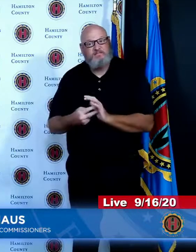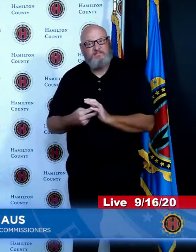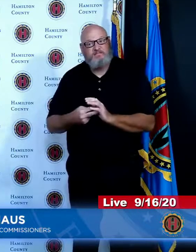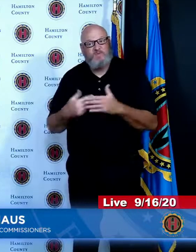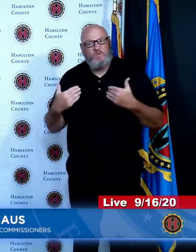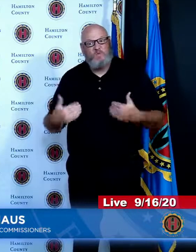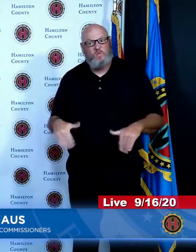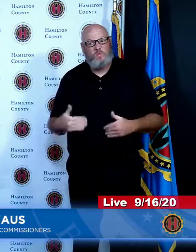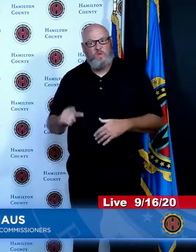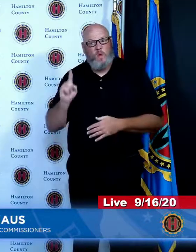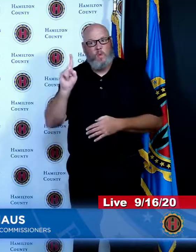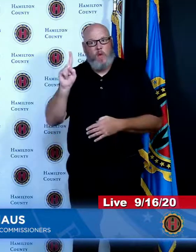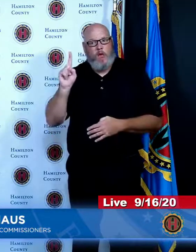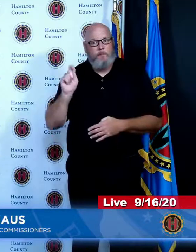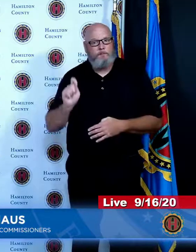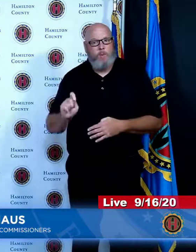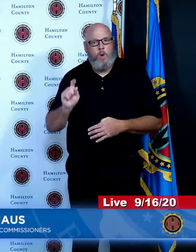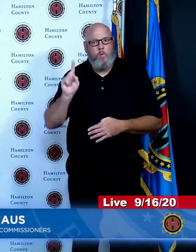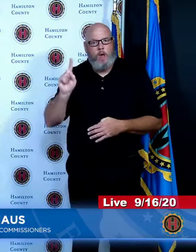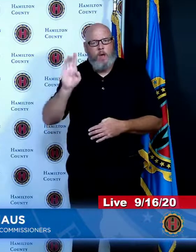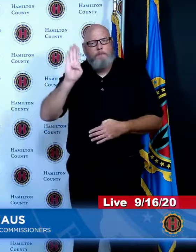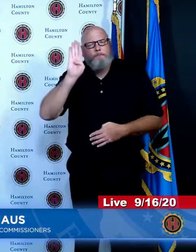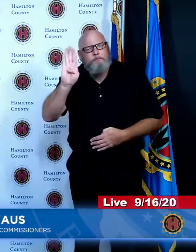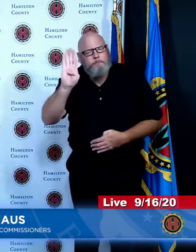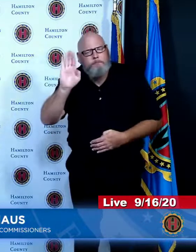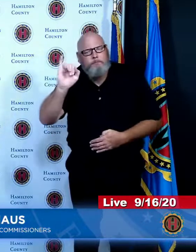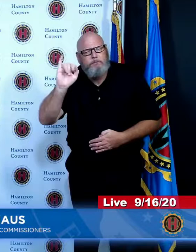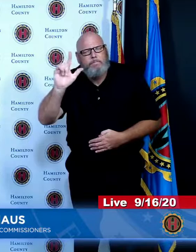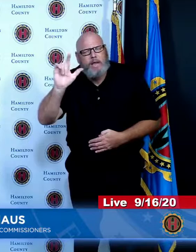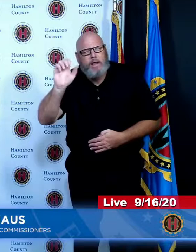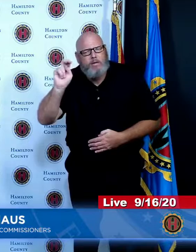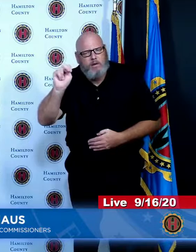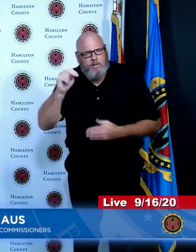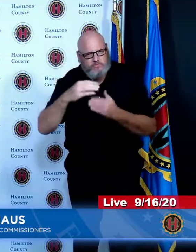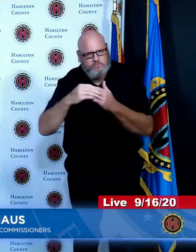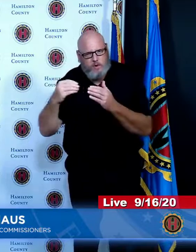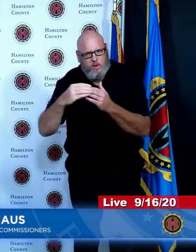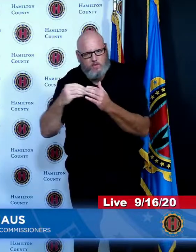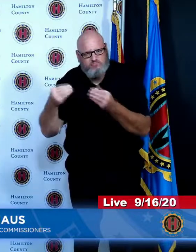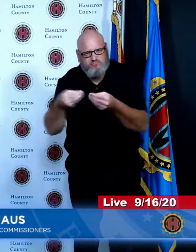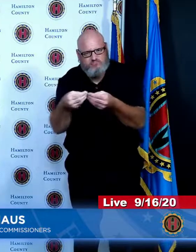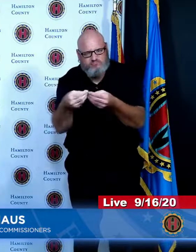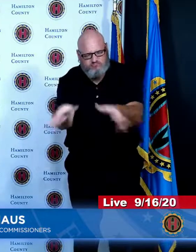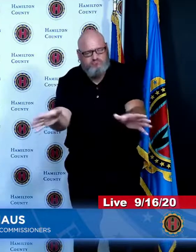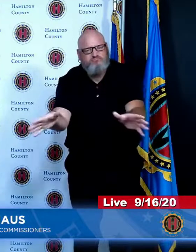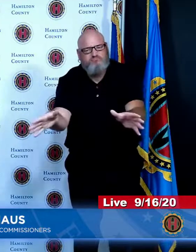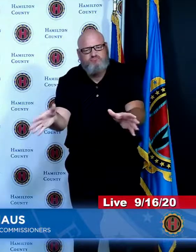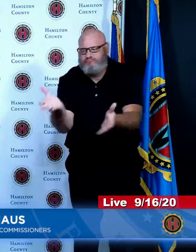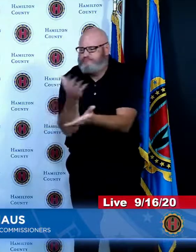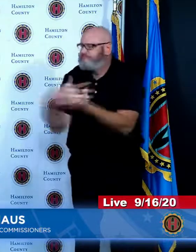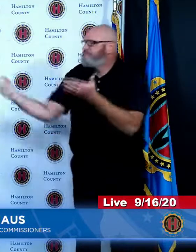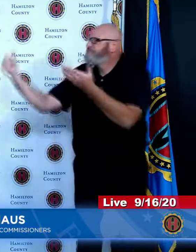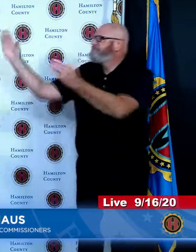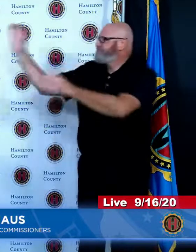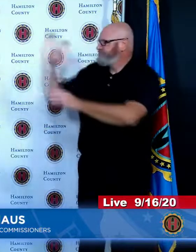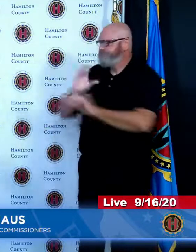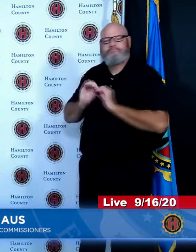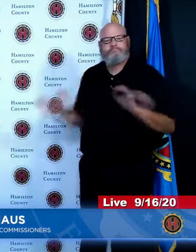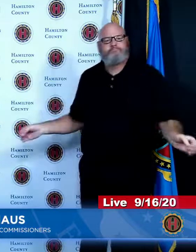our self-response in the county is almost the same as 10 years ago across the whole county but inside the city of Cincinnati